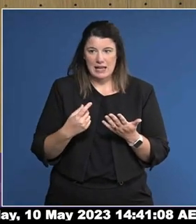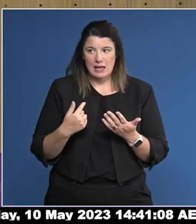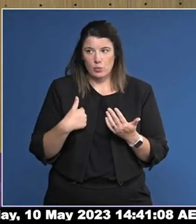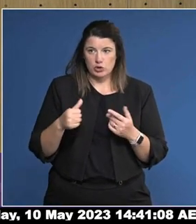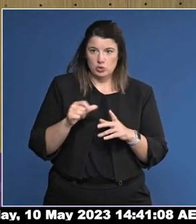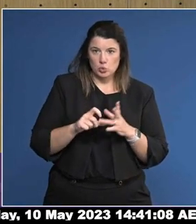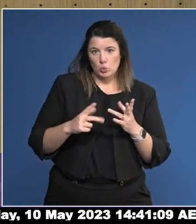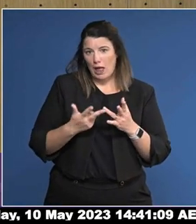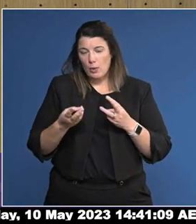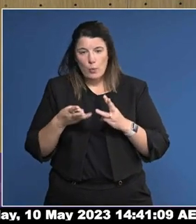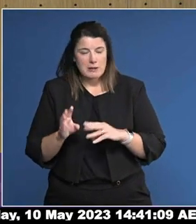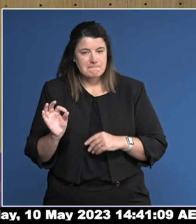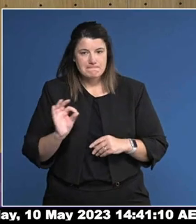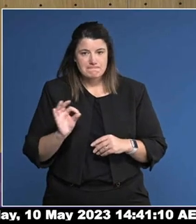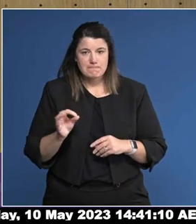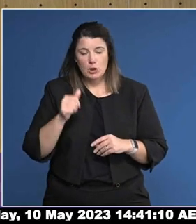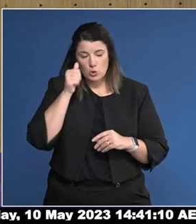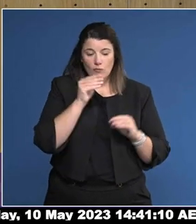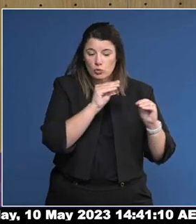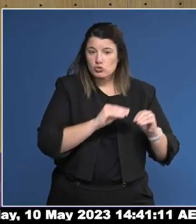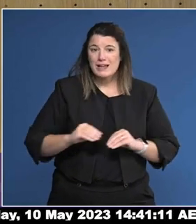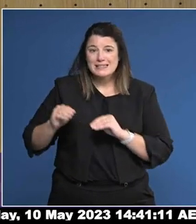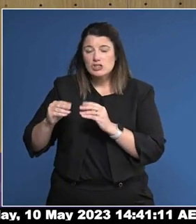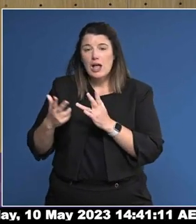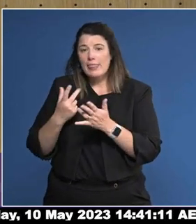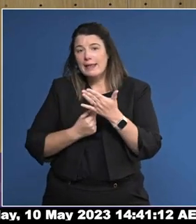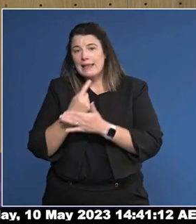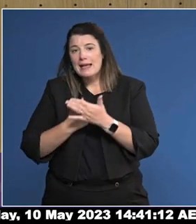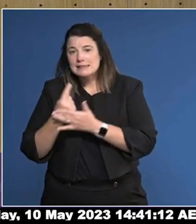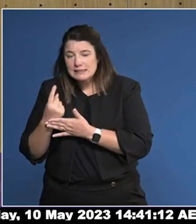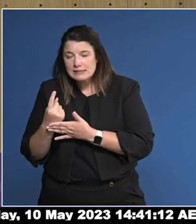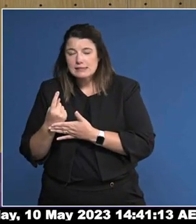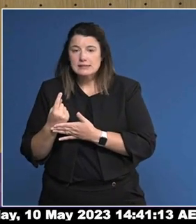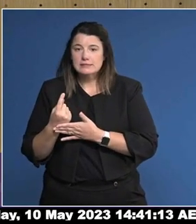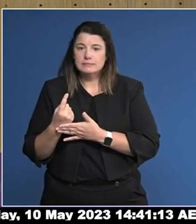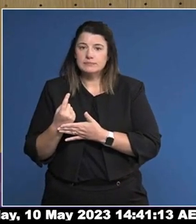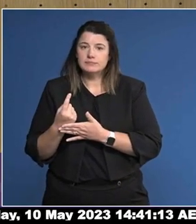I am aware during transition that there were other cases where - an example that was